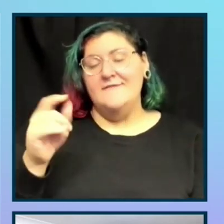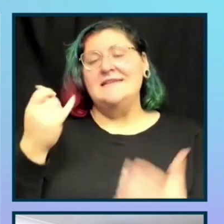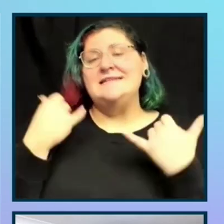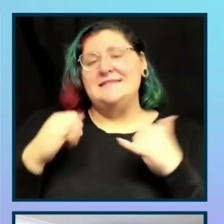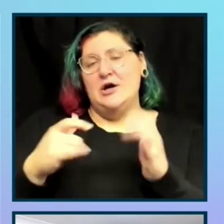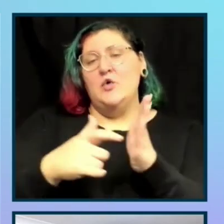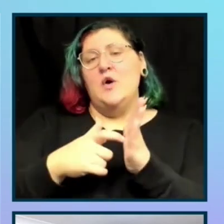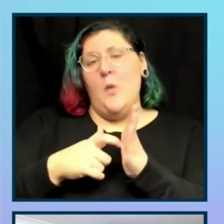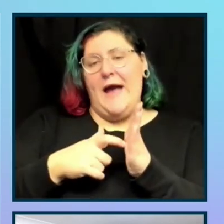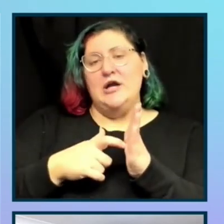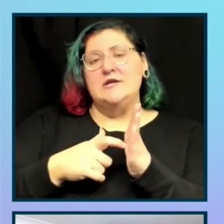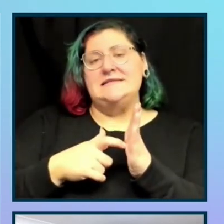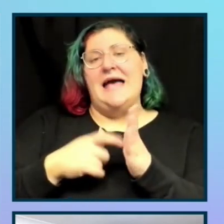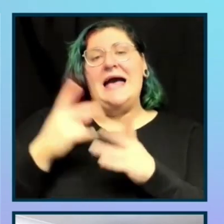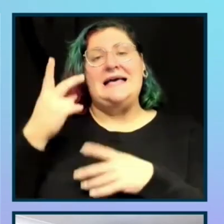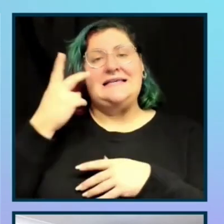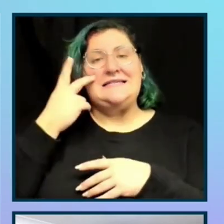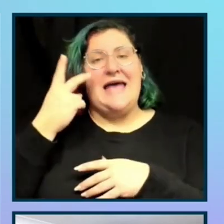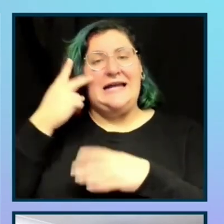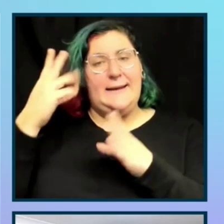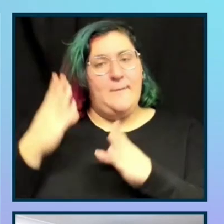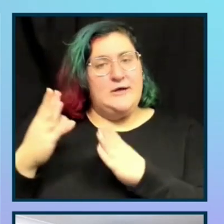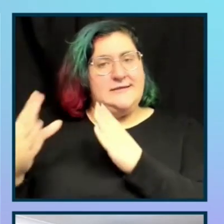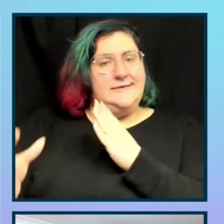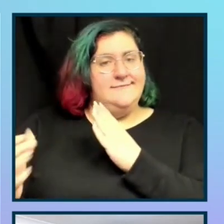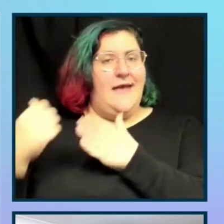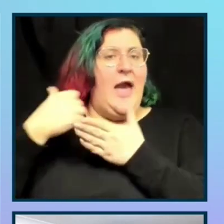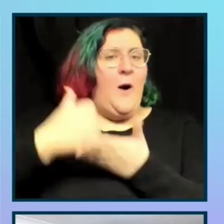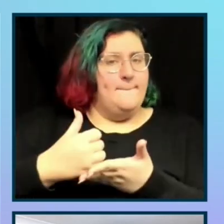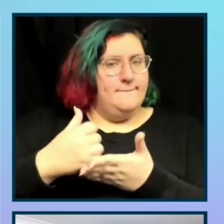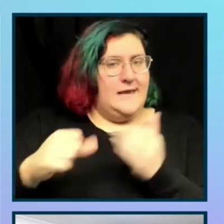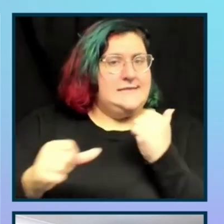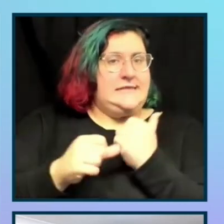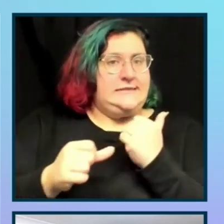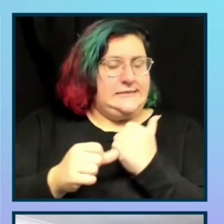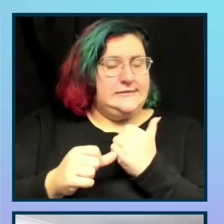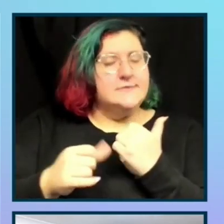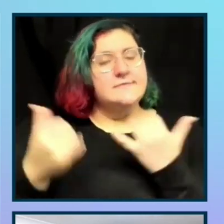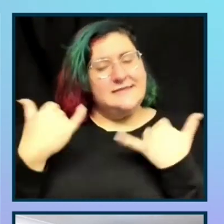at least. And you know, you need assistance to pretty much get anywhere. So if that's through the tutorial